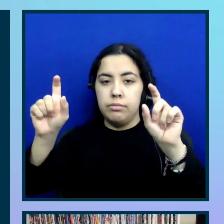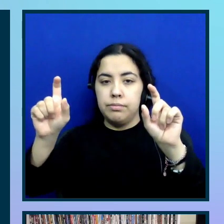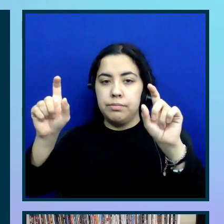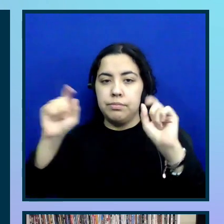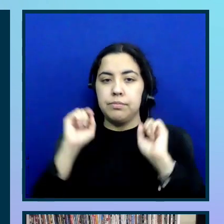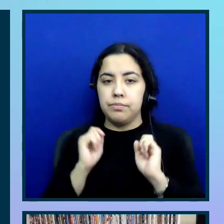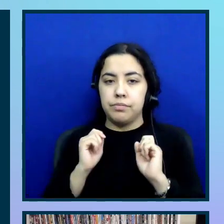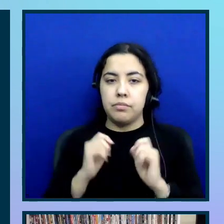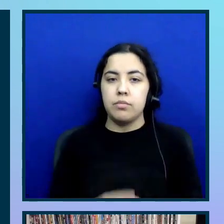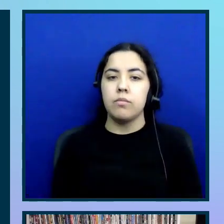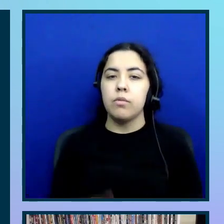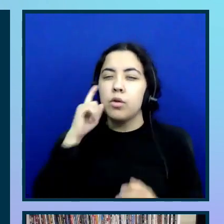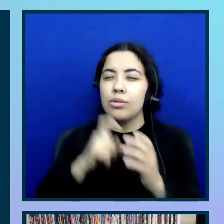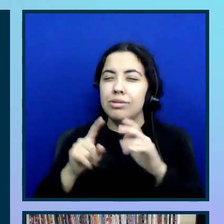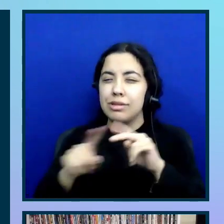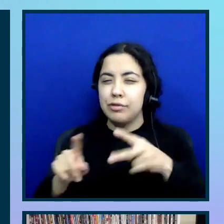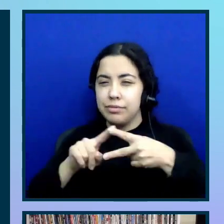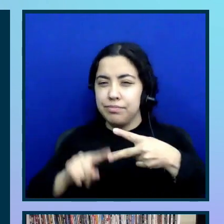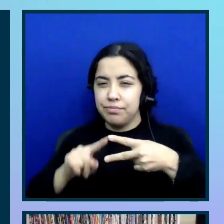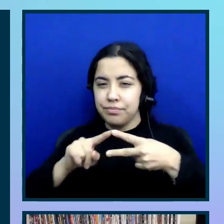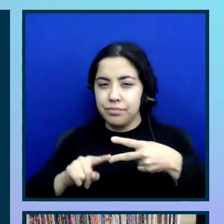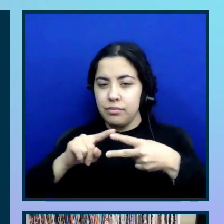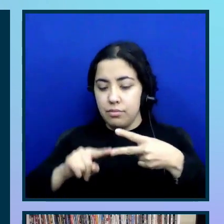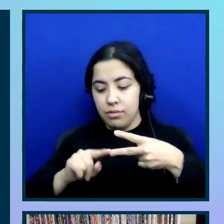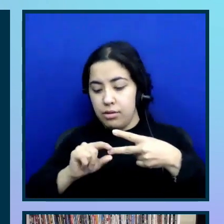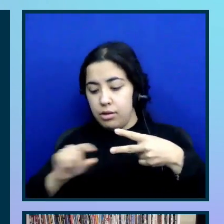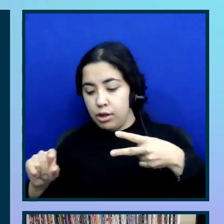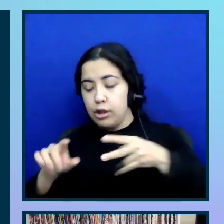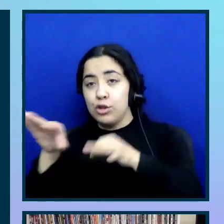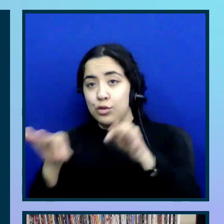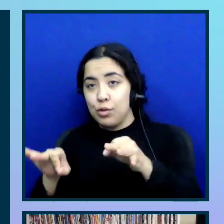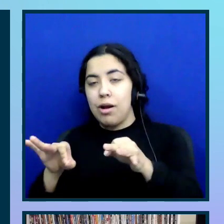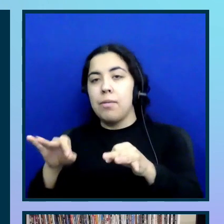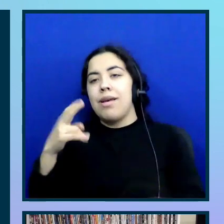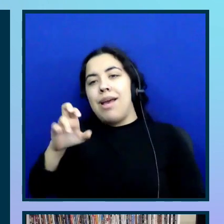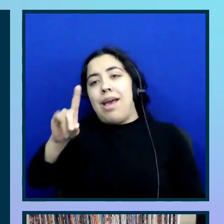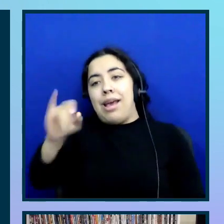Not only is the oral user experience describing the text as a heading denoting a new section of content,